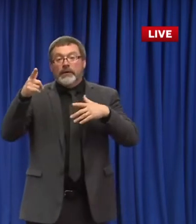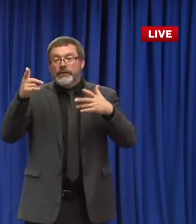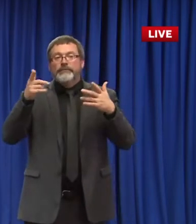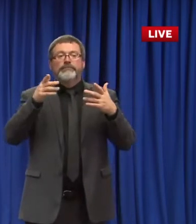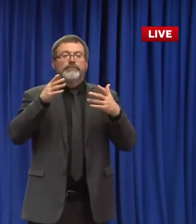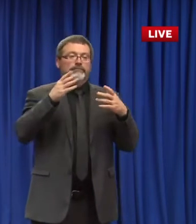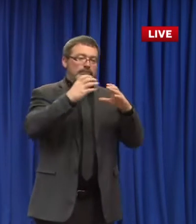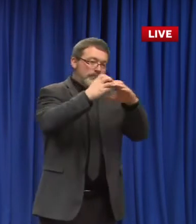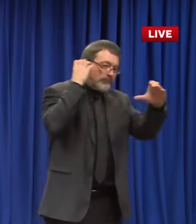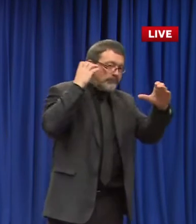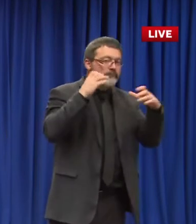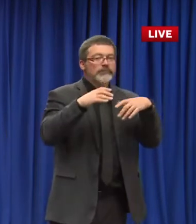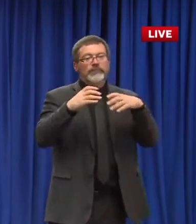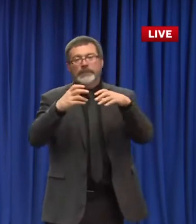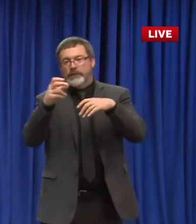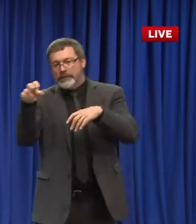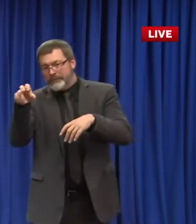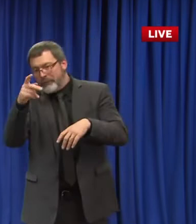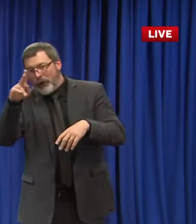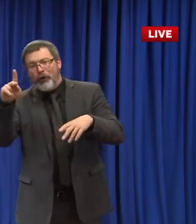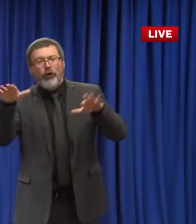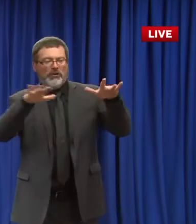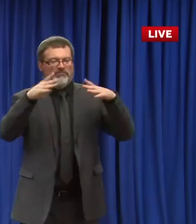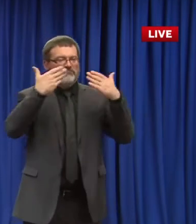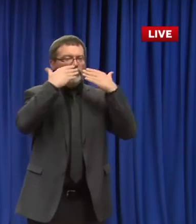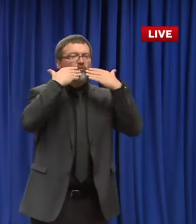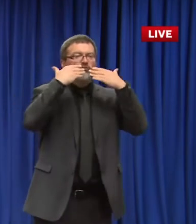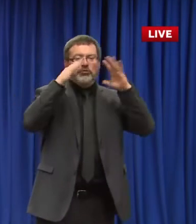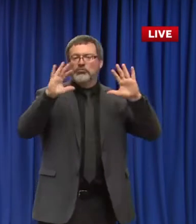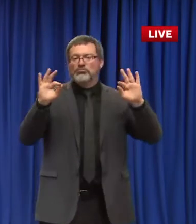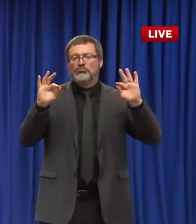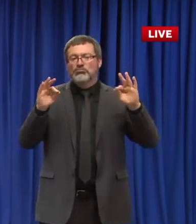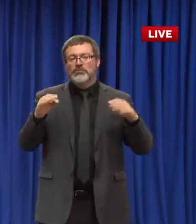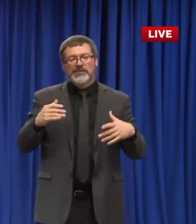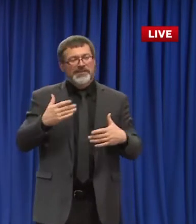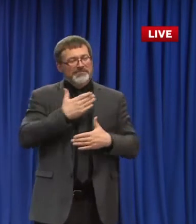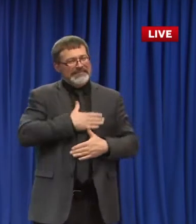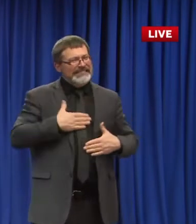IT WAS IT WAS A GREAT TEAM EFFORT AND A LOT OF NEW OPPORTUNITIES FOR BUSINESSES BEING ANNOUNCED TODAY.